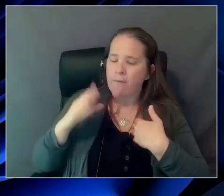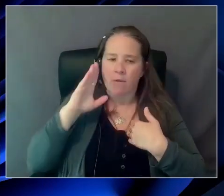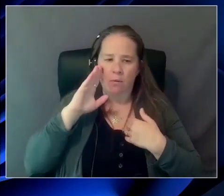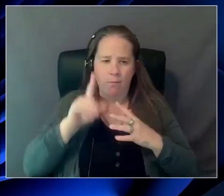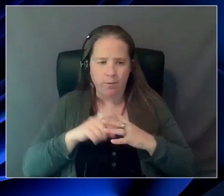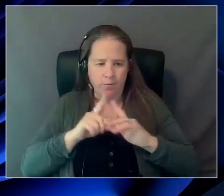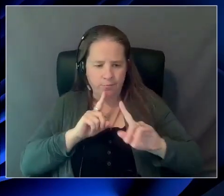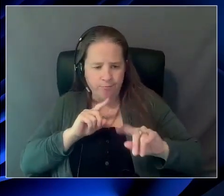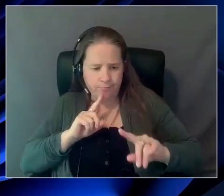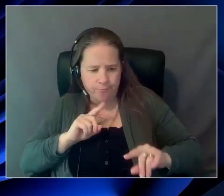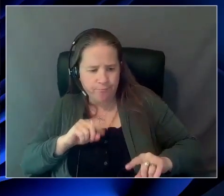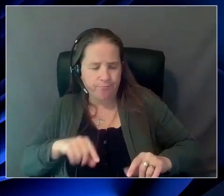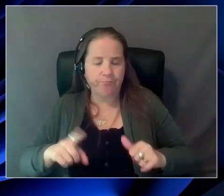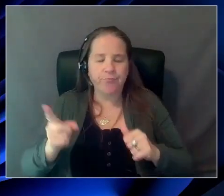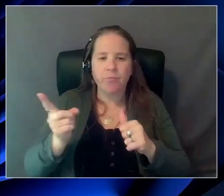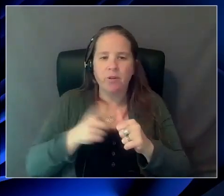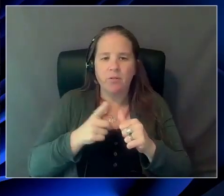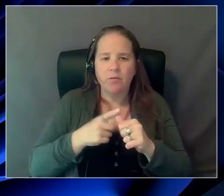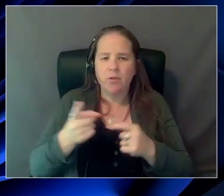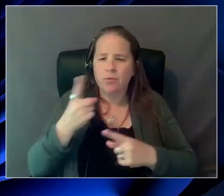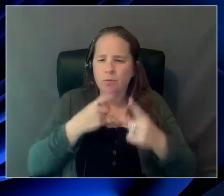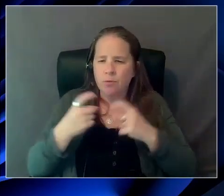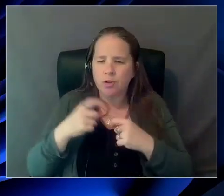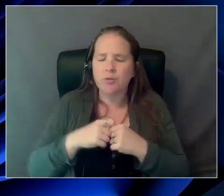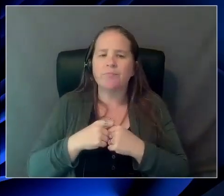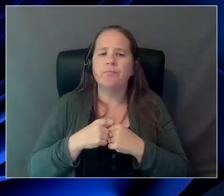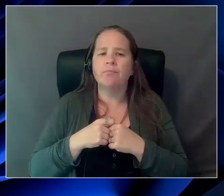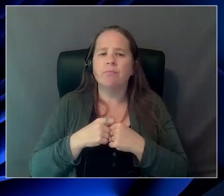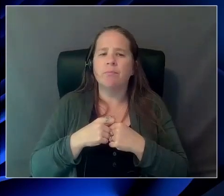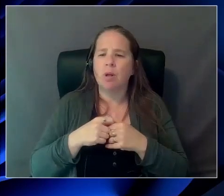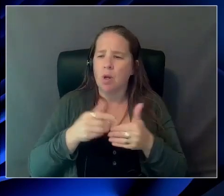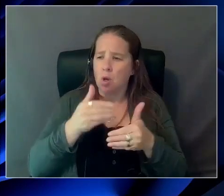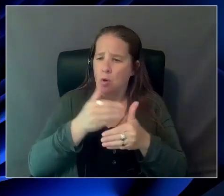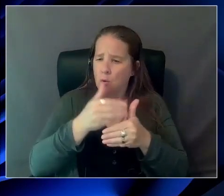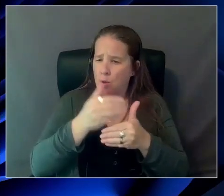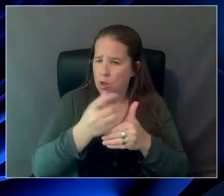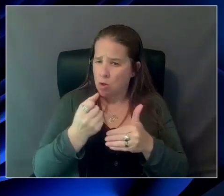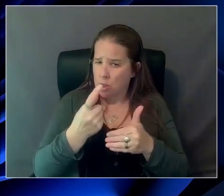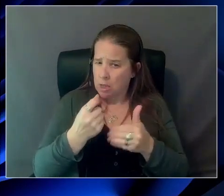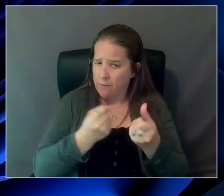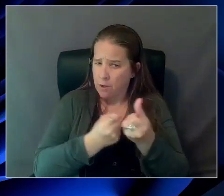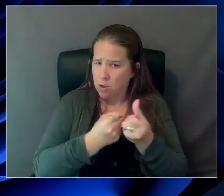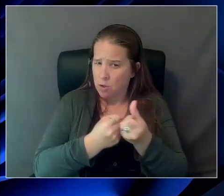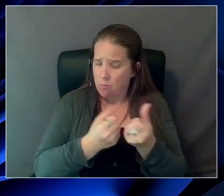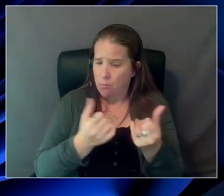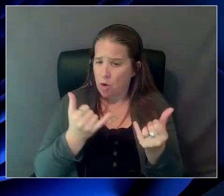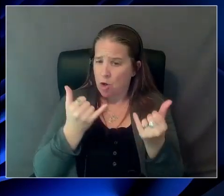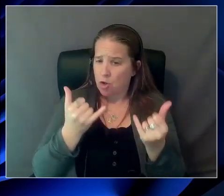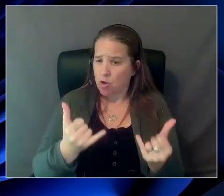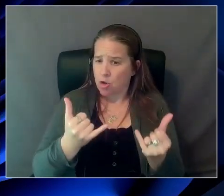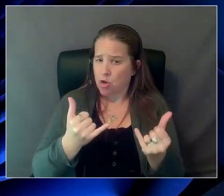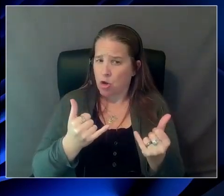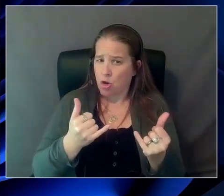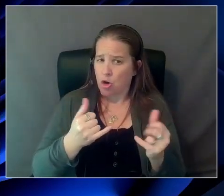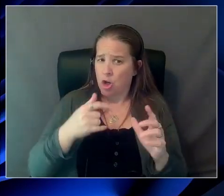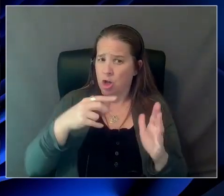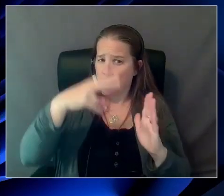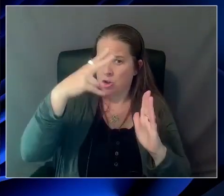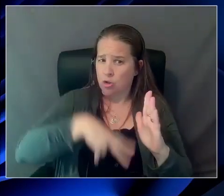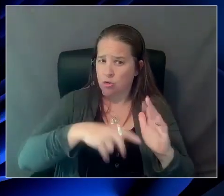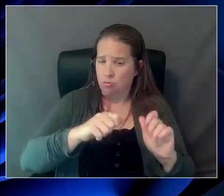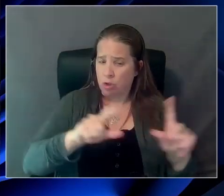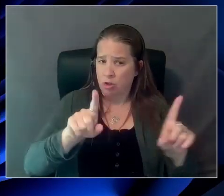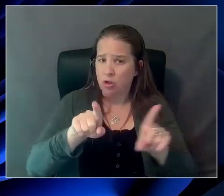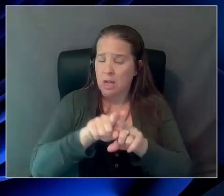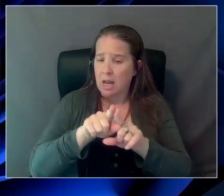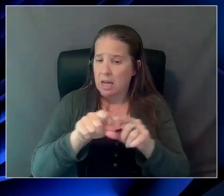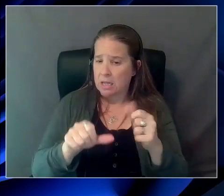So the first question I have is “Will Windows 11 support current screen readers and assistive technology or will I need to upgrade my assistive technology”?